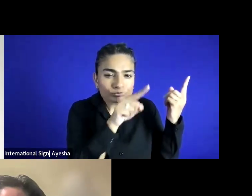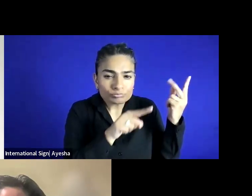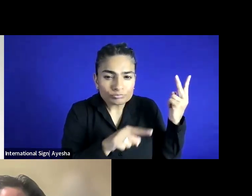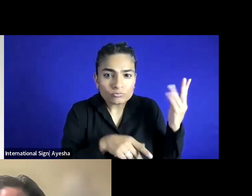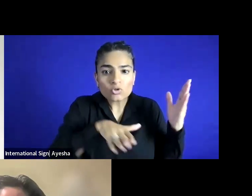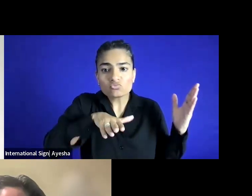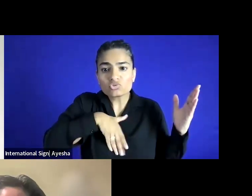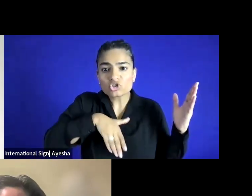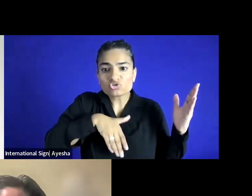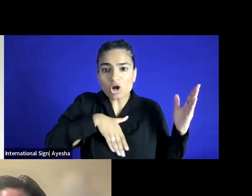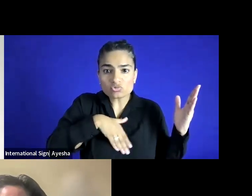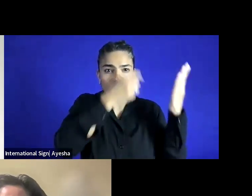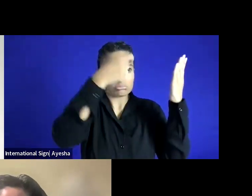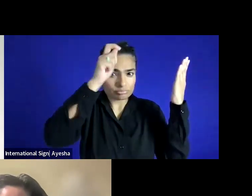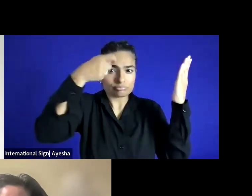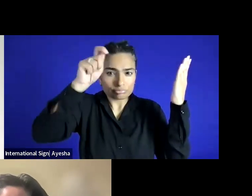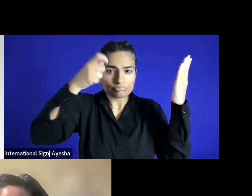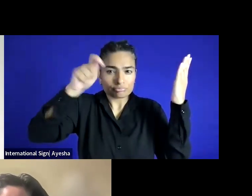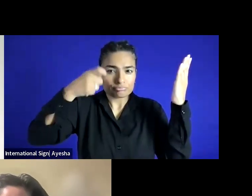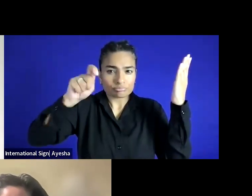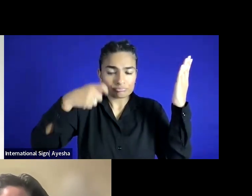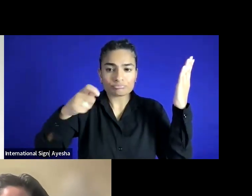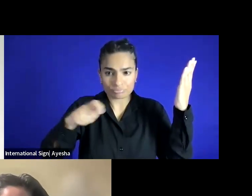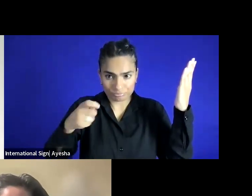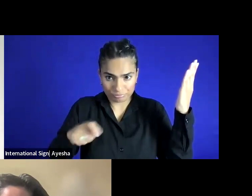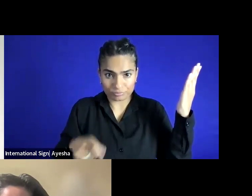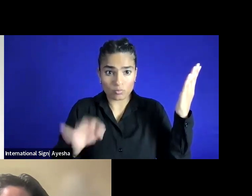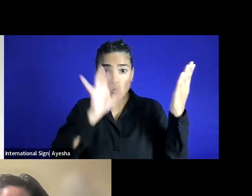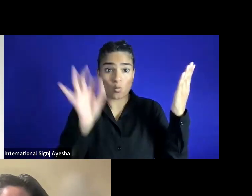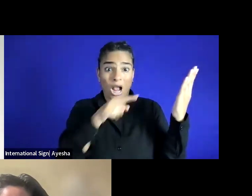we currently have, because that is where we are pulling, the data and uploading on Kanopy.